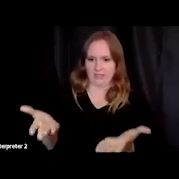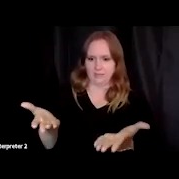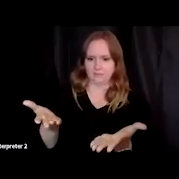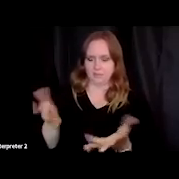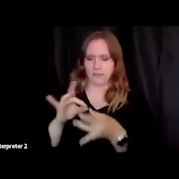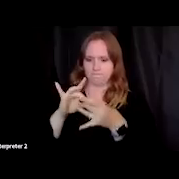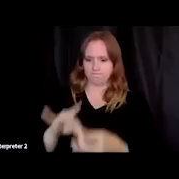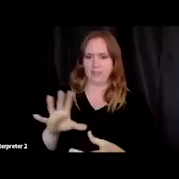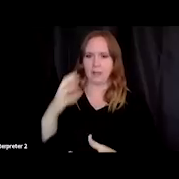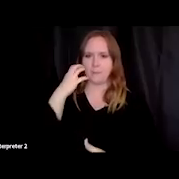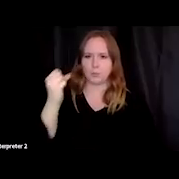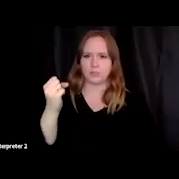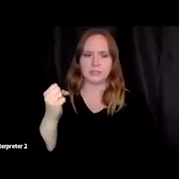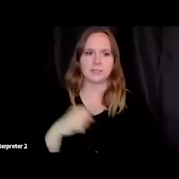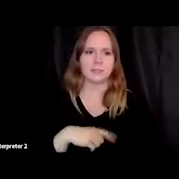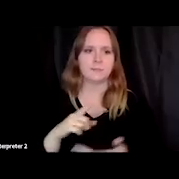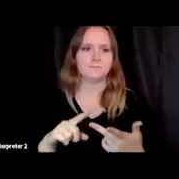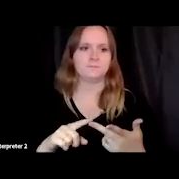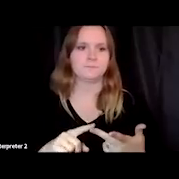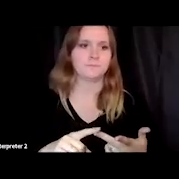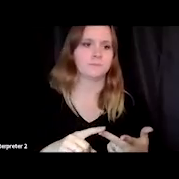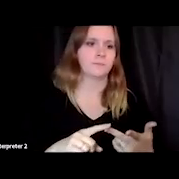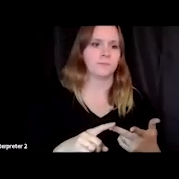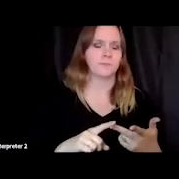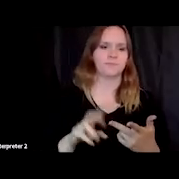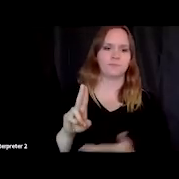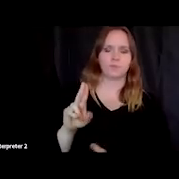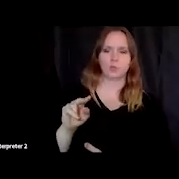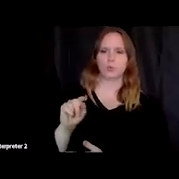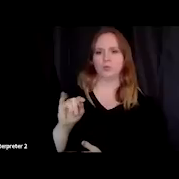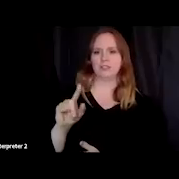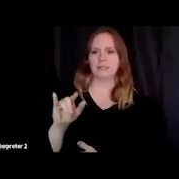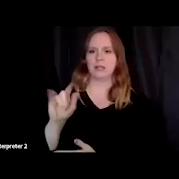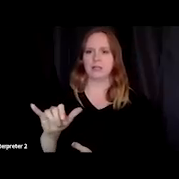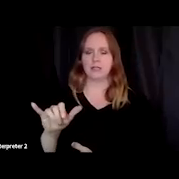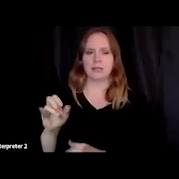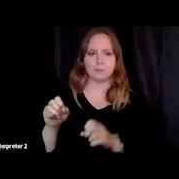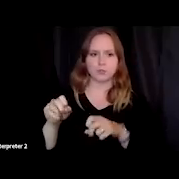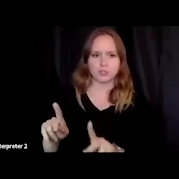Utility opportunity and uniqueness is a really common theme in my experience.